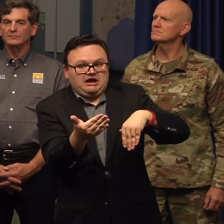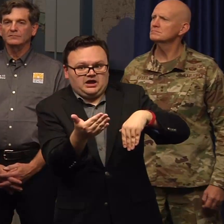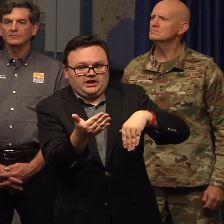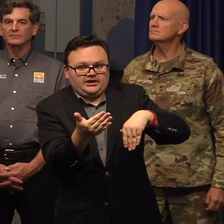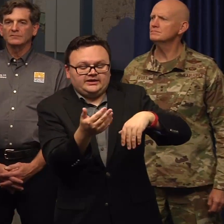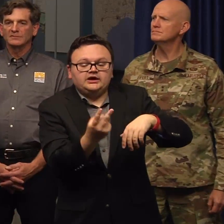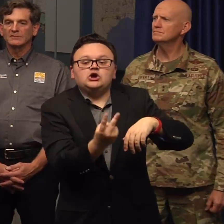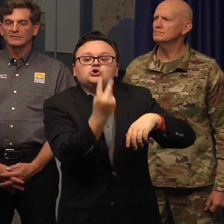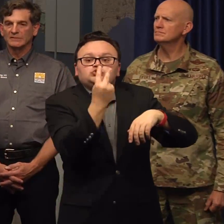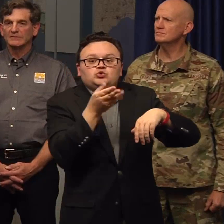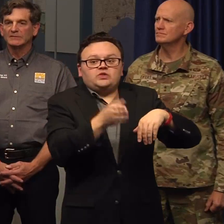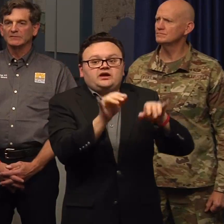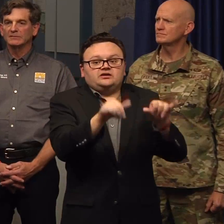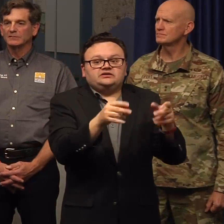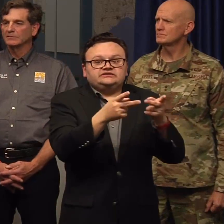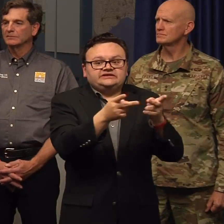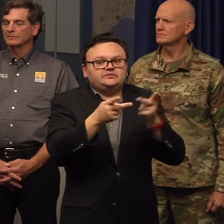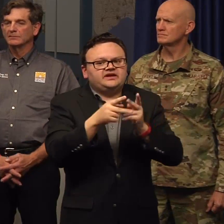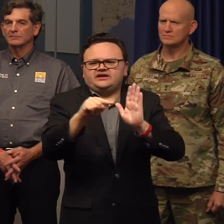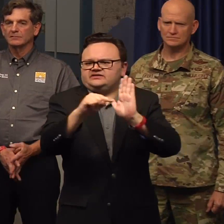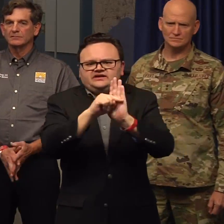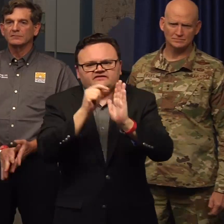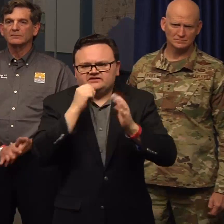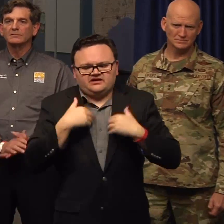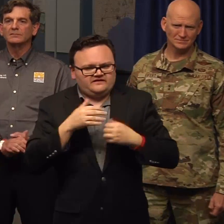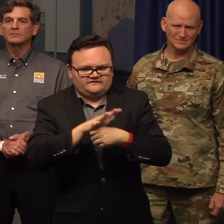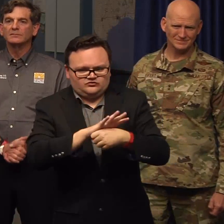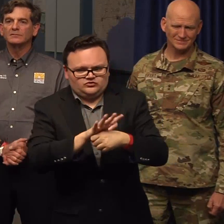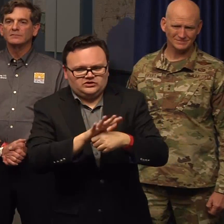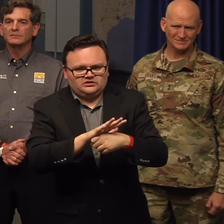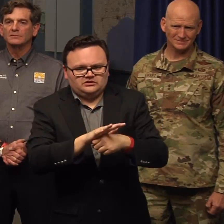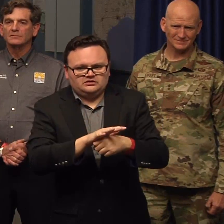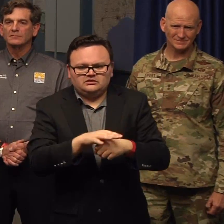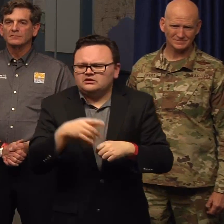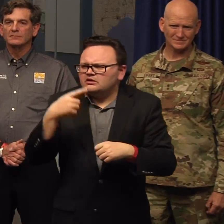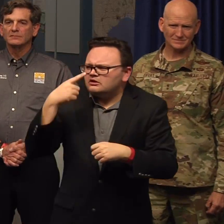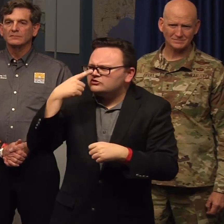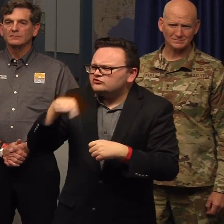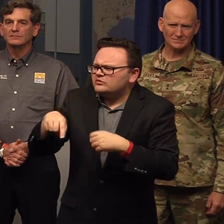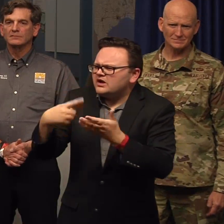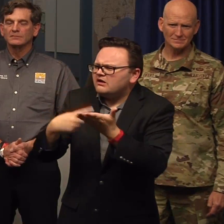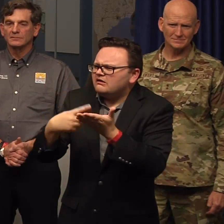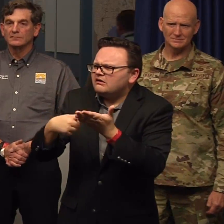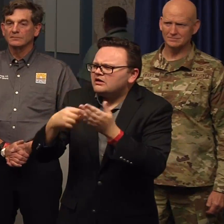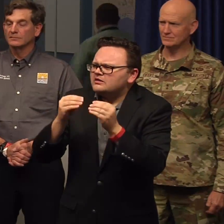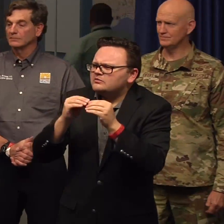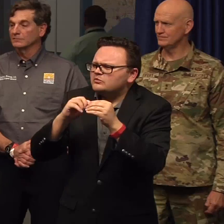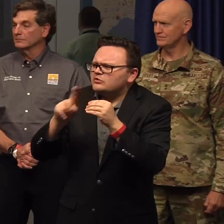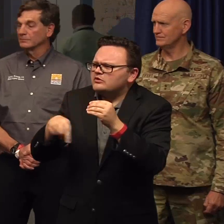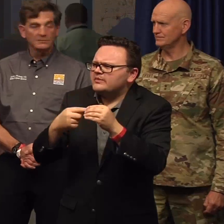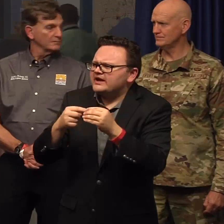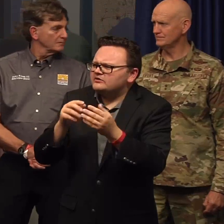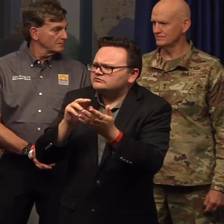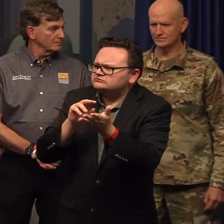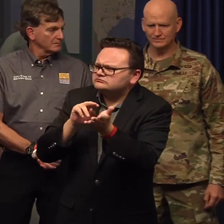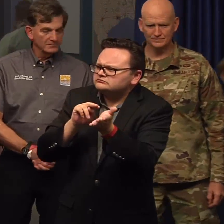THE ONE IN FORTLAUDERDALE .